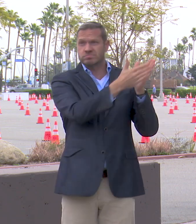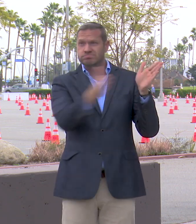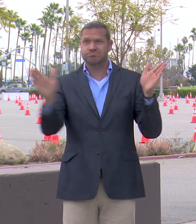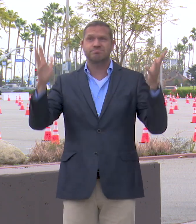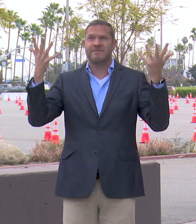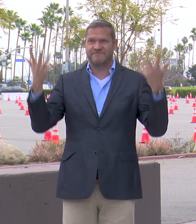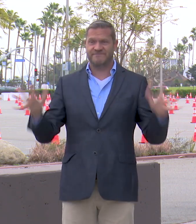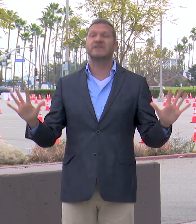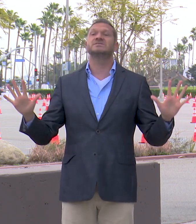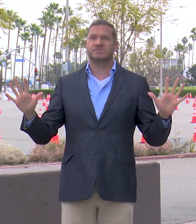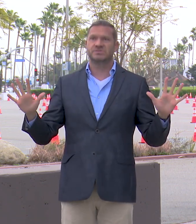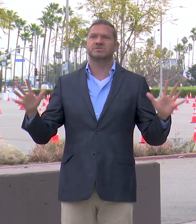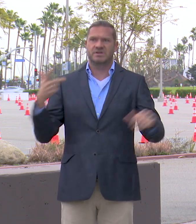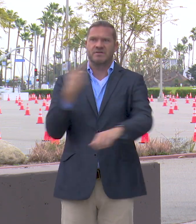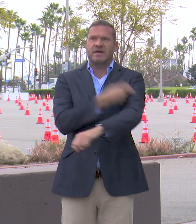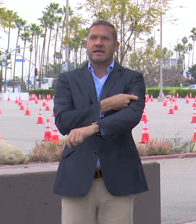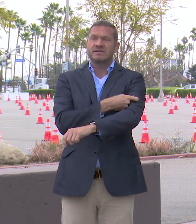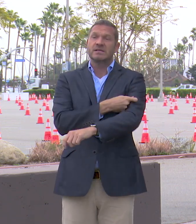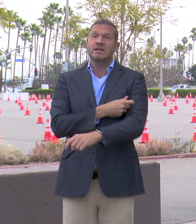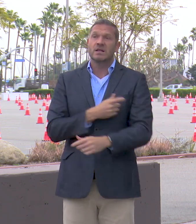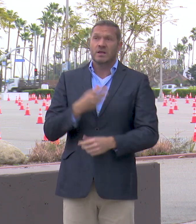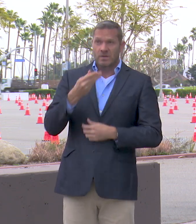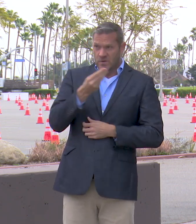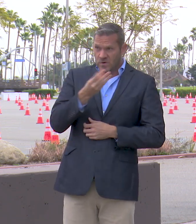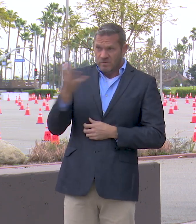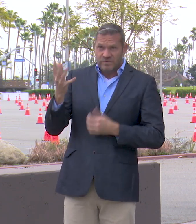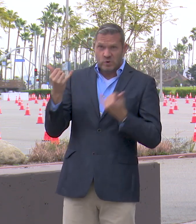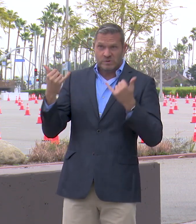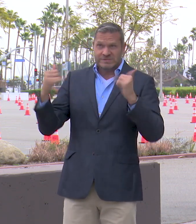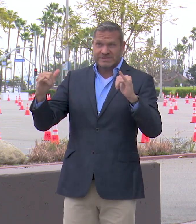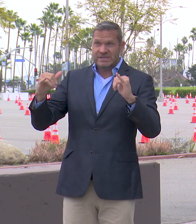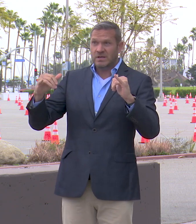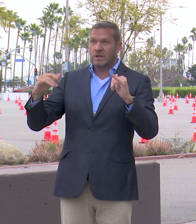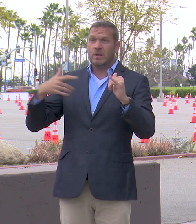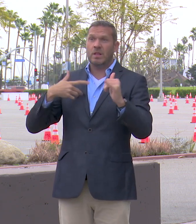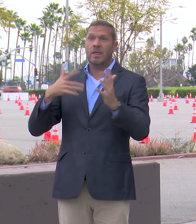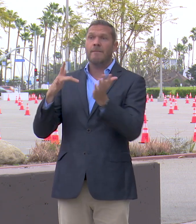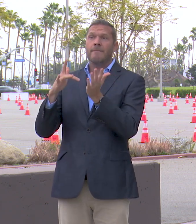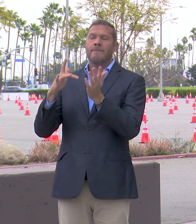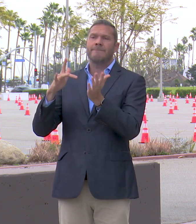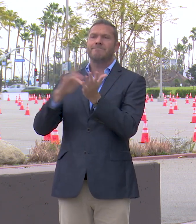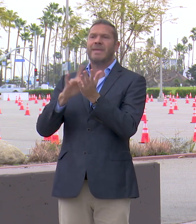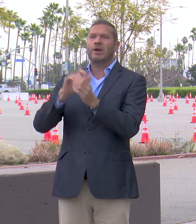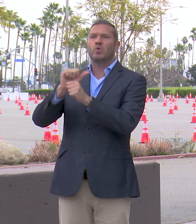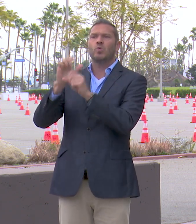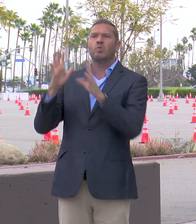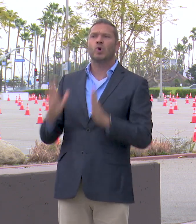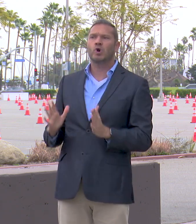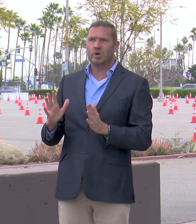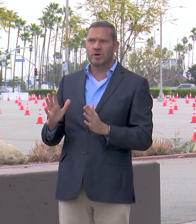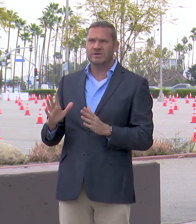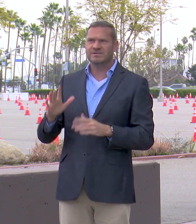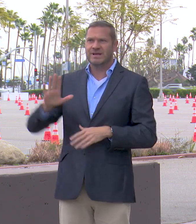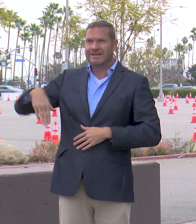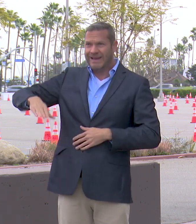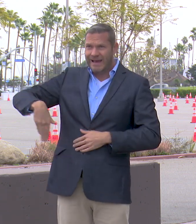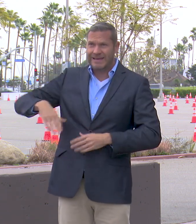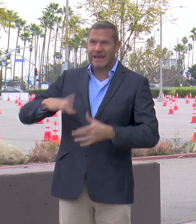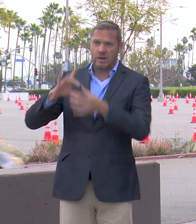Those medical workers that are still not attached maybe to a hospital or a clinic, they of course are still coming to get vaccinated.